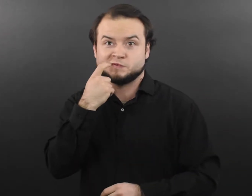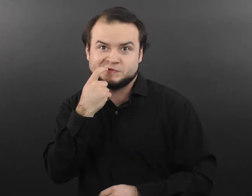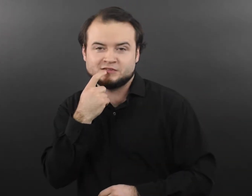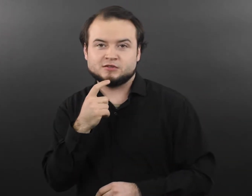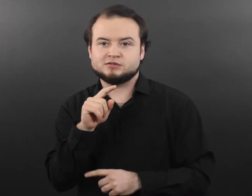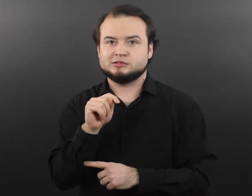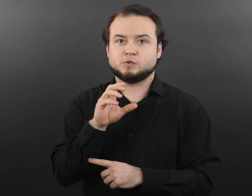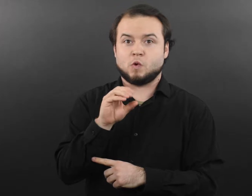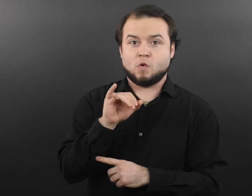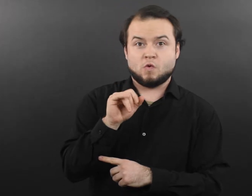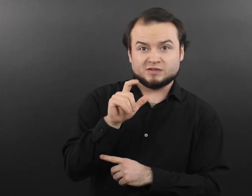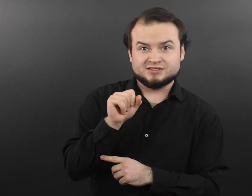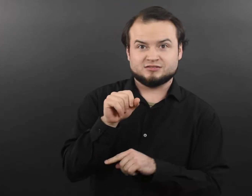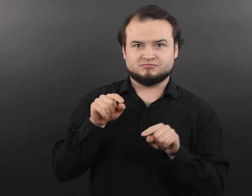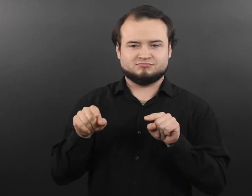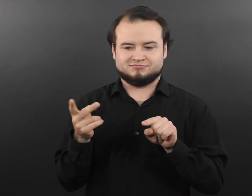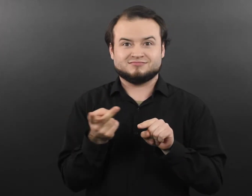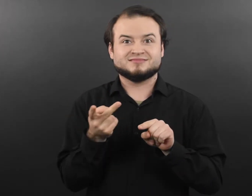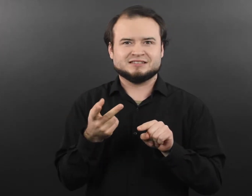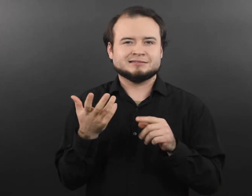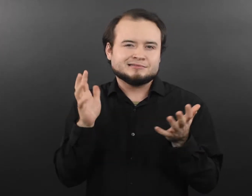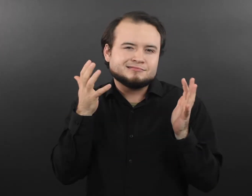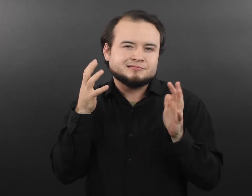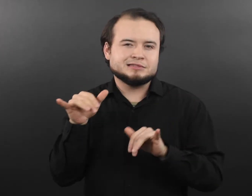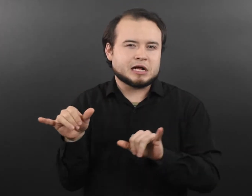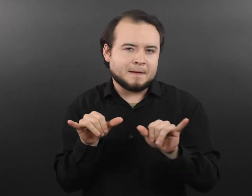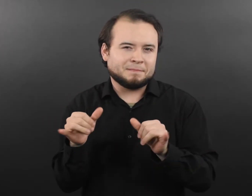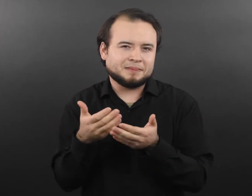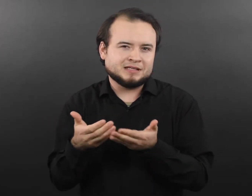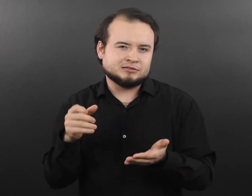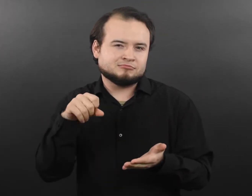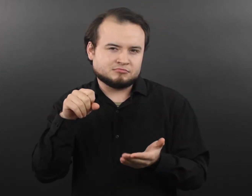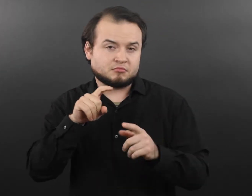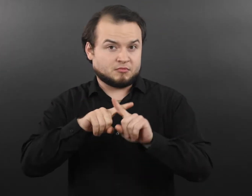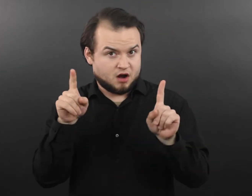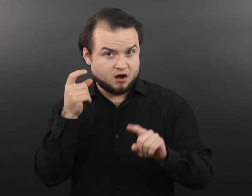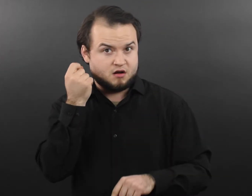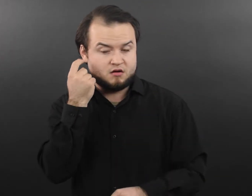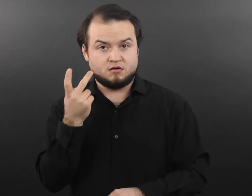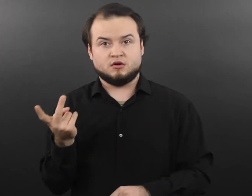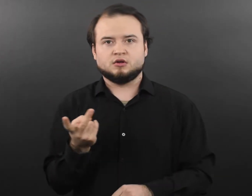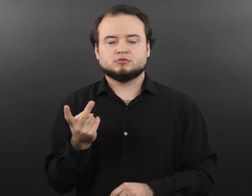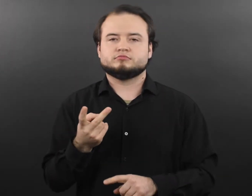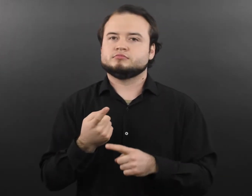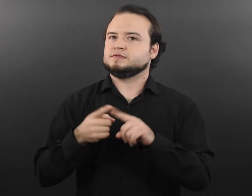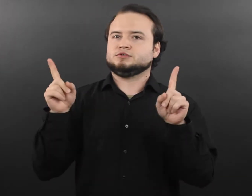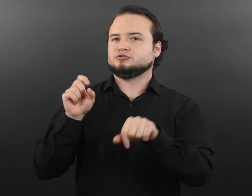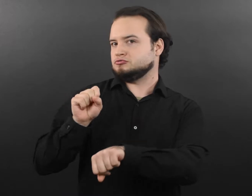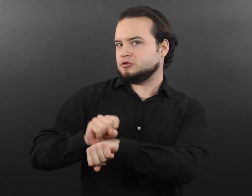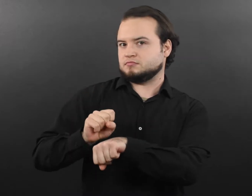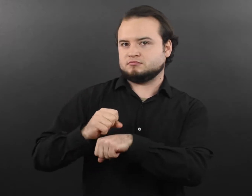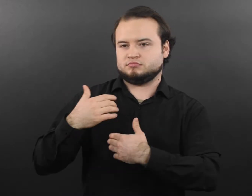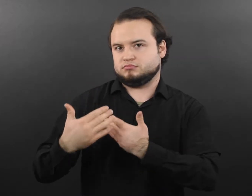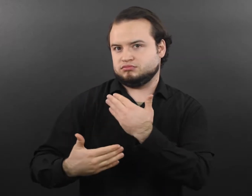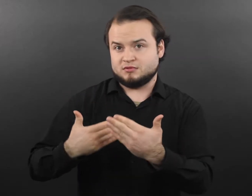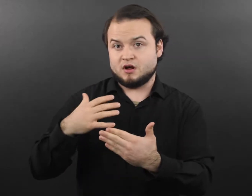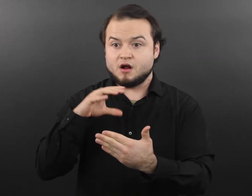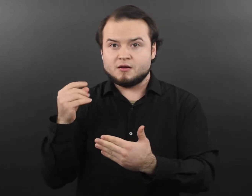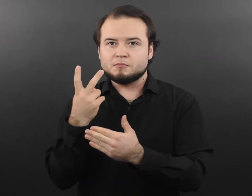Bluetooth and t-coils are kind of the same thing, they do two different jobs and they’re